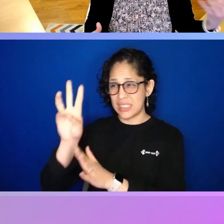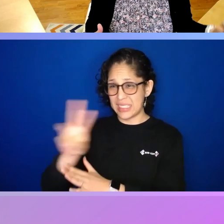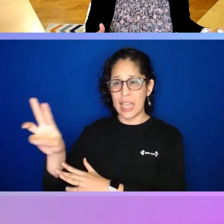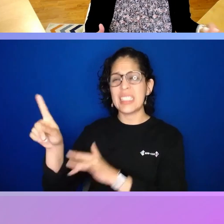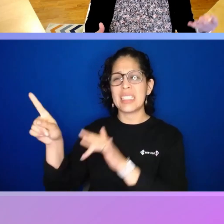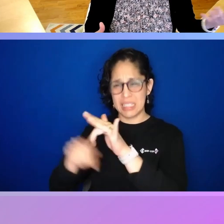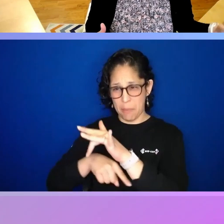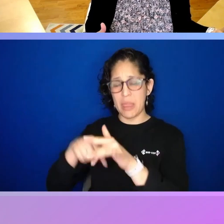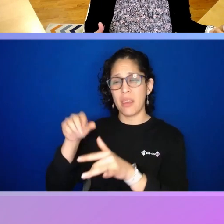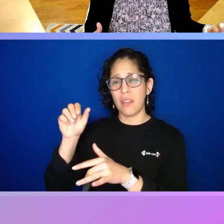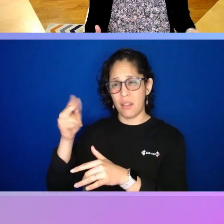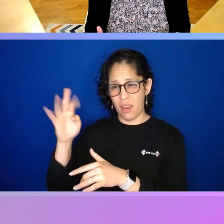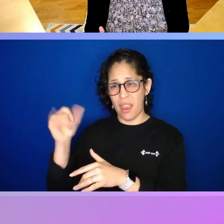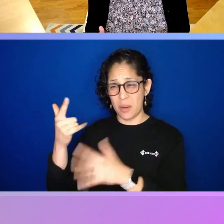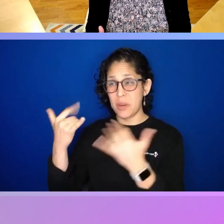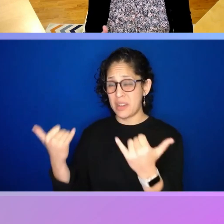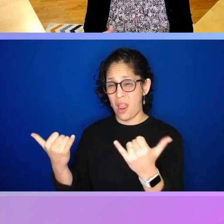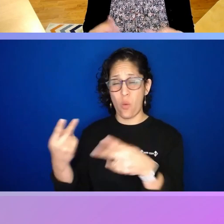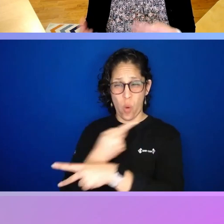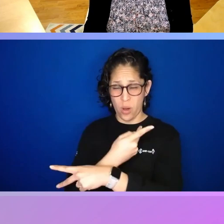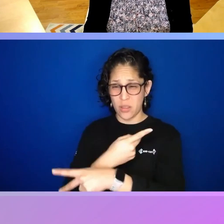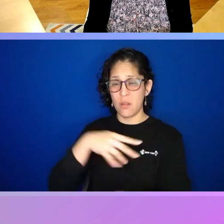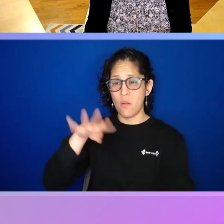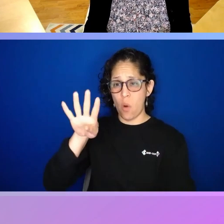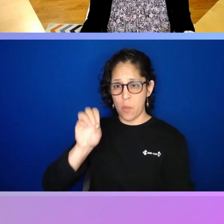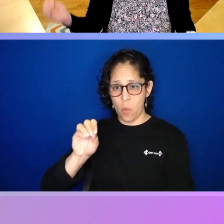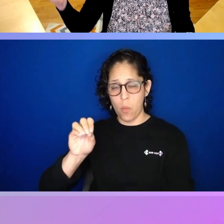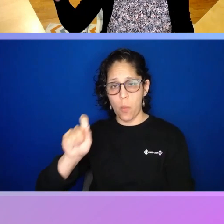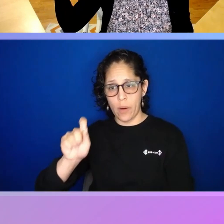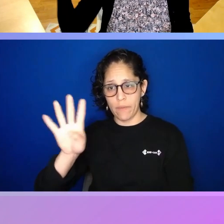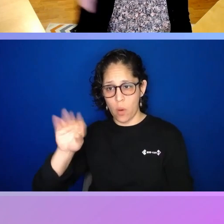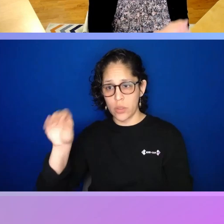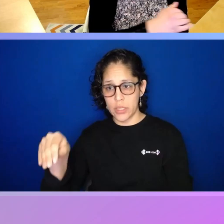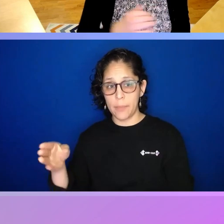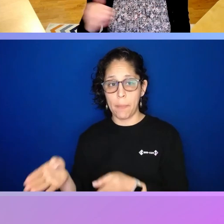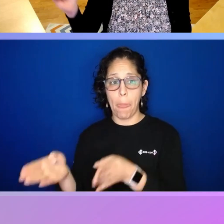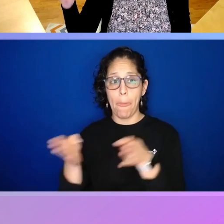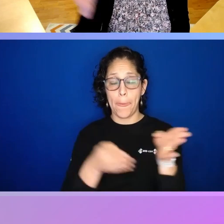such as heading service and outline for the content on the screen, but they act as anchor